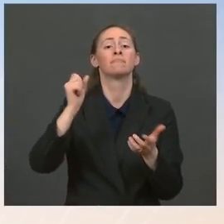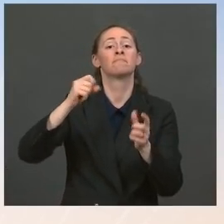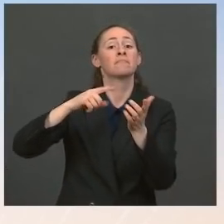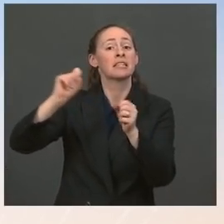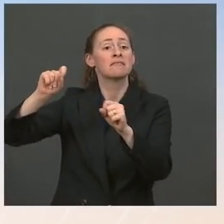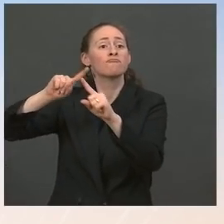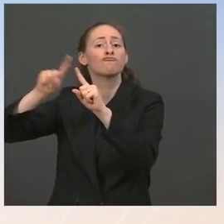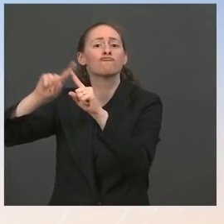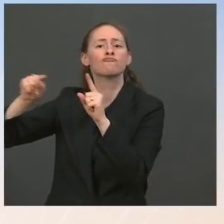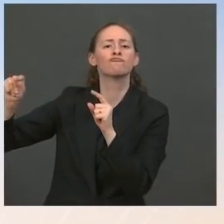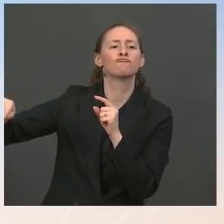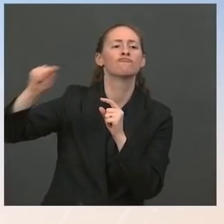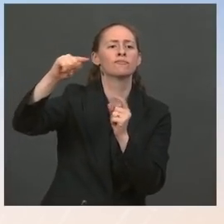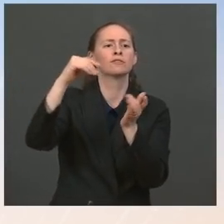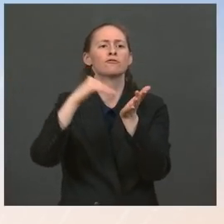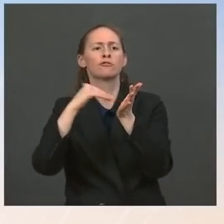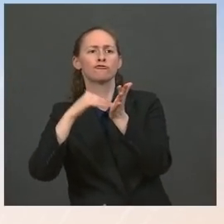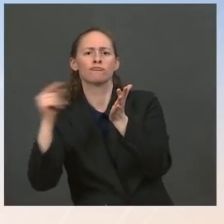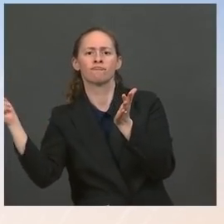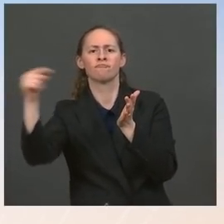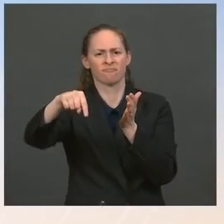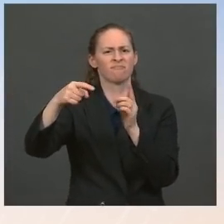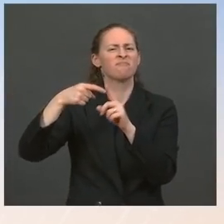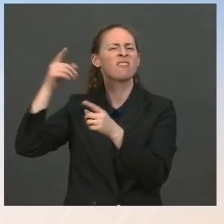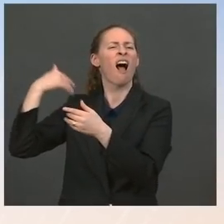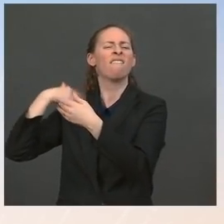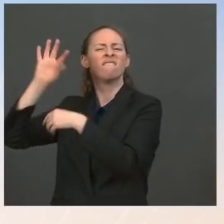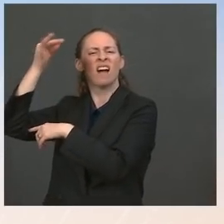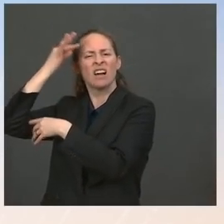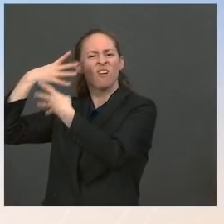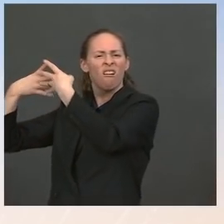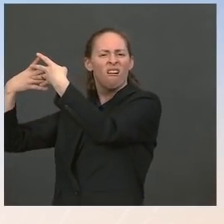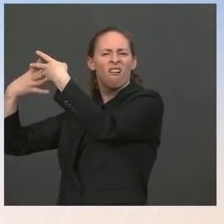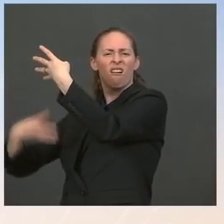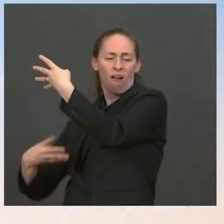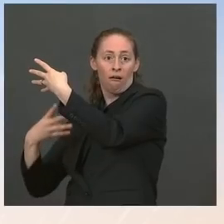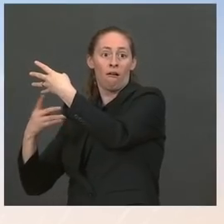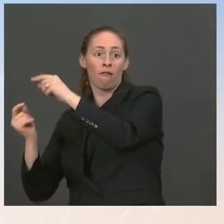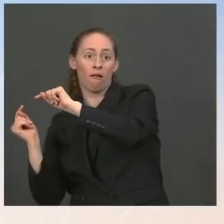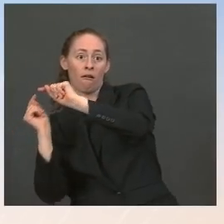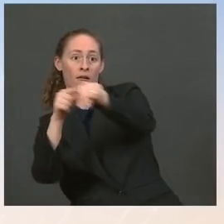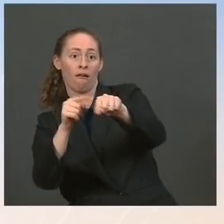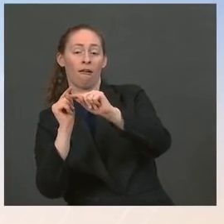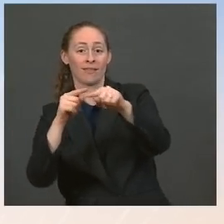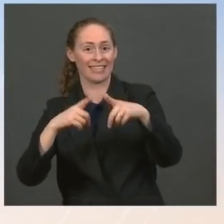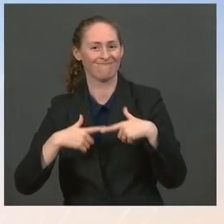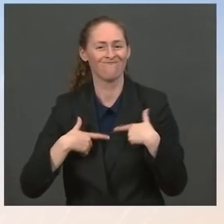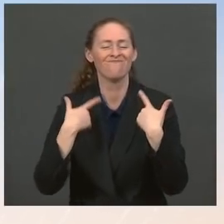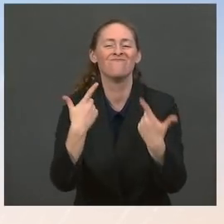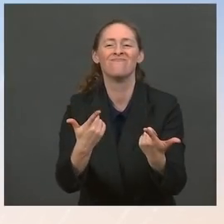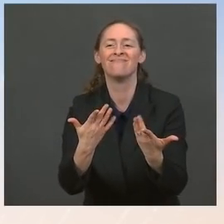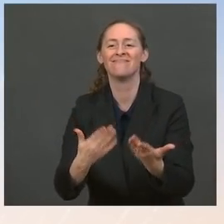to administer a vaccine. With that, Zeke, go for it. The Press: Thanks, Karine. We heard this initial White House response